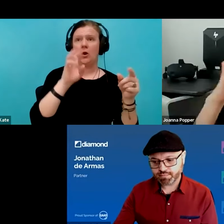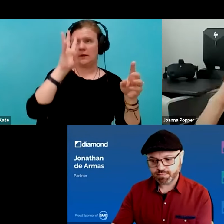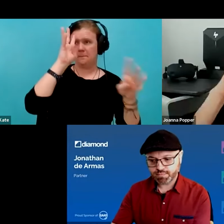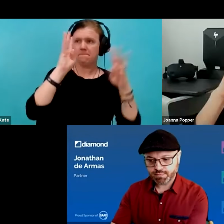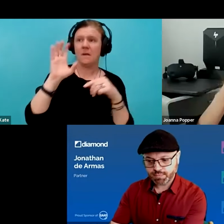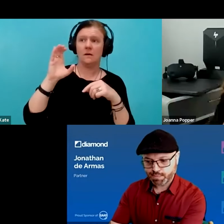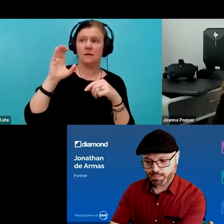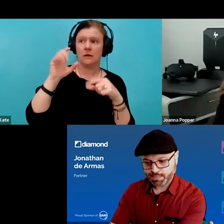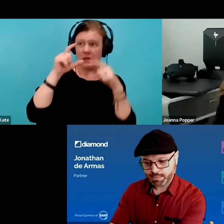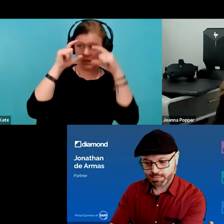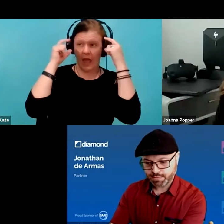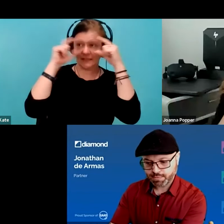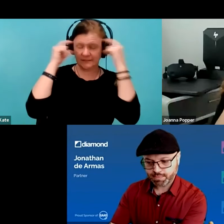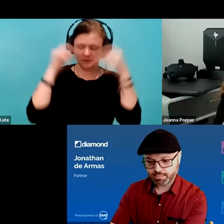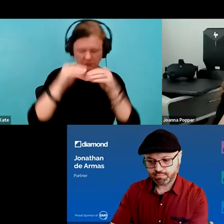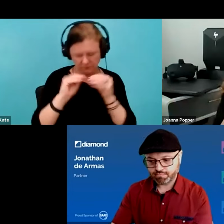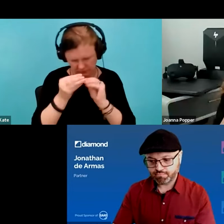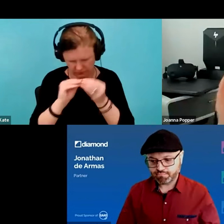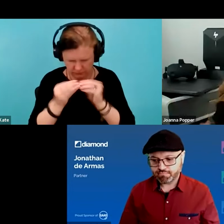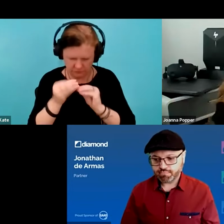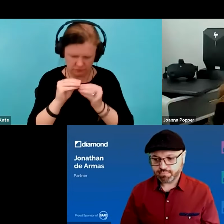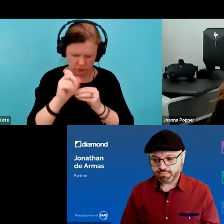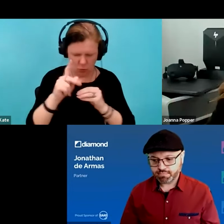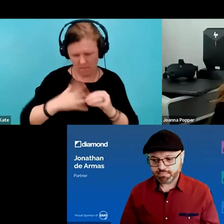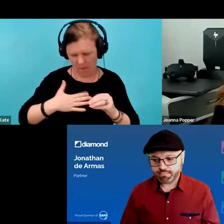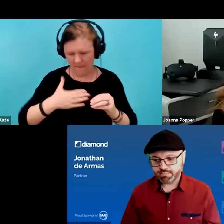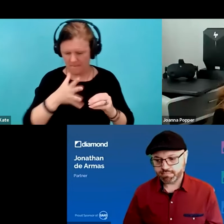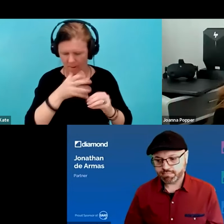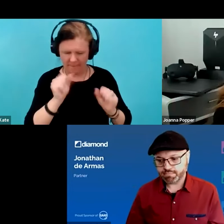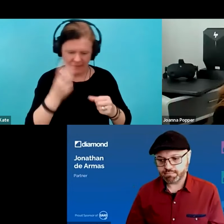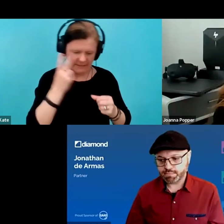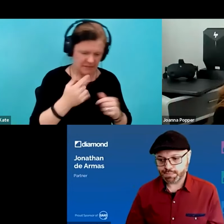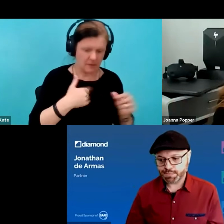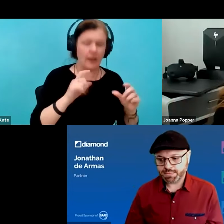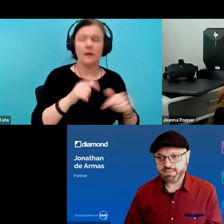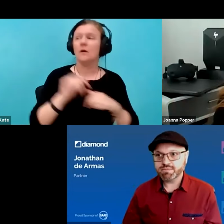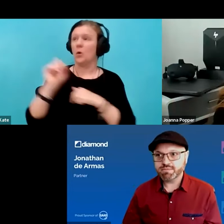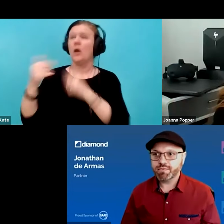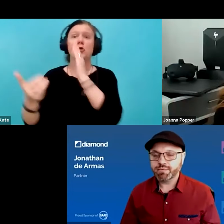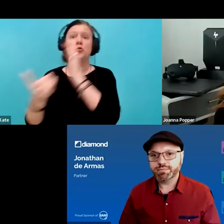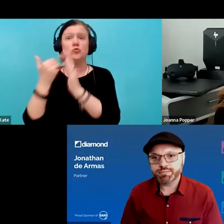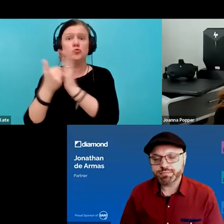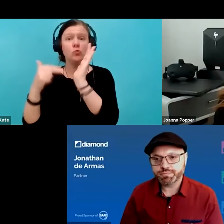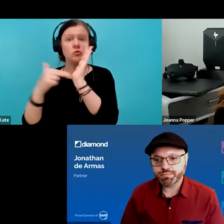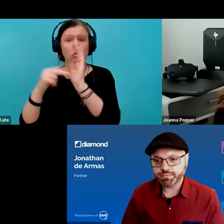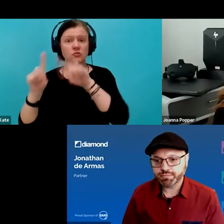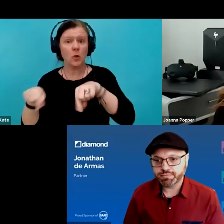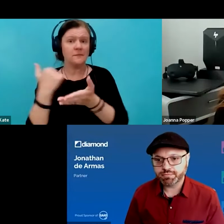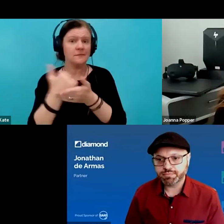Joanna Popper: To show you know kind of what what her mother was seeing and give them to the all you know any of the long term caregivers who came there so they